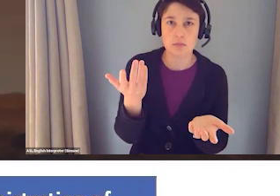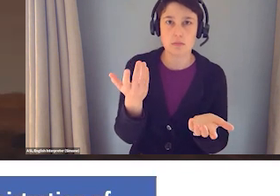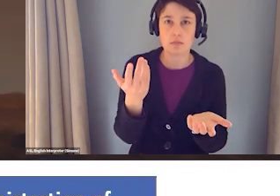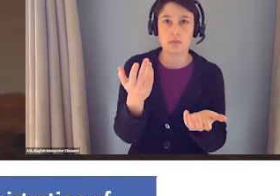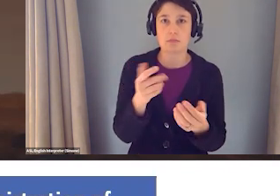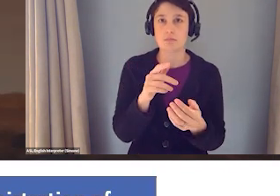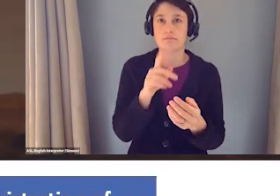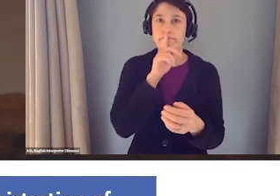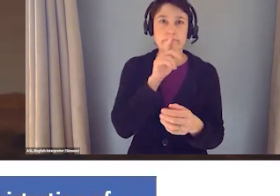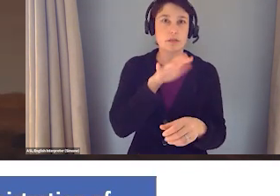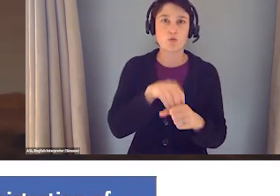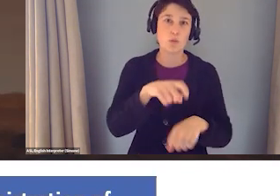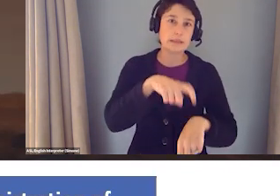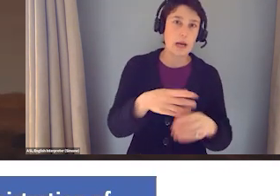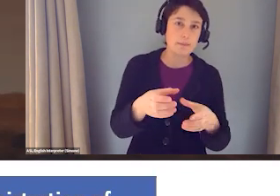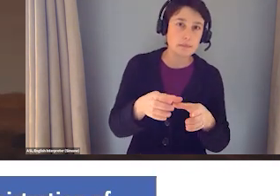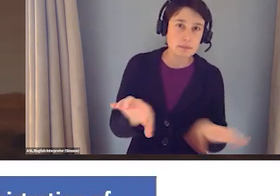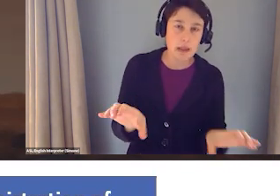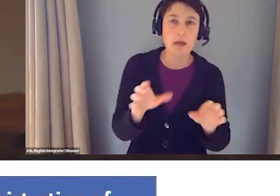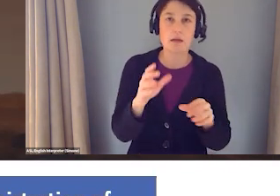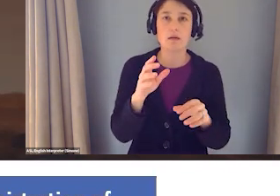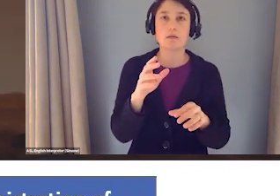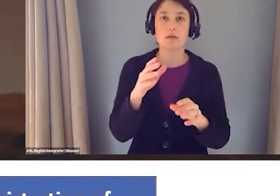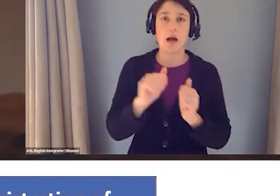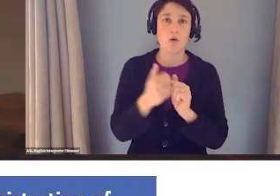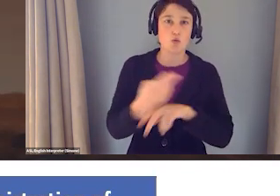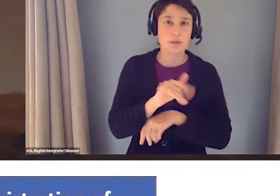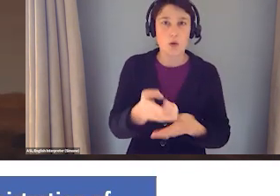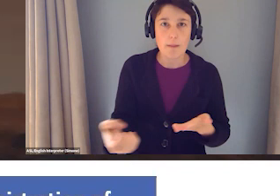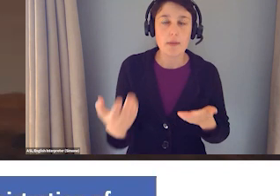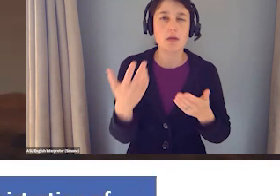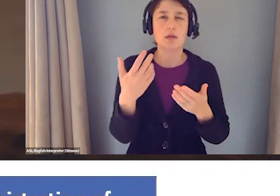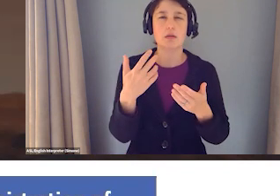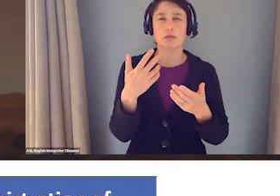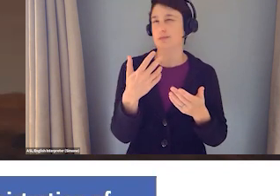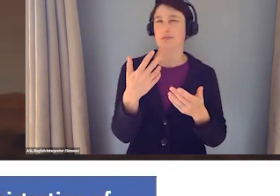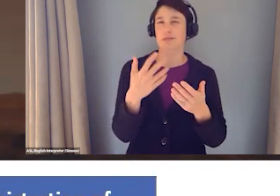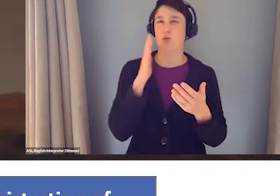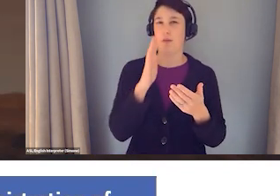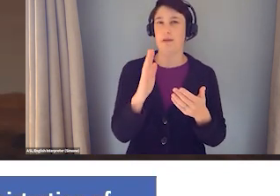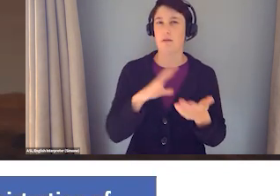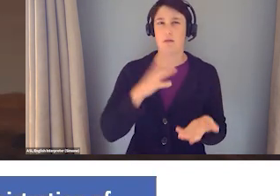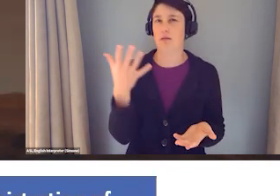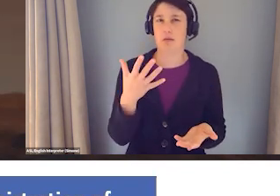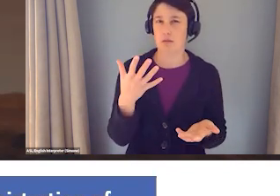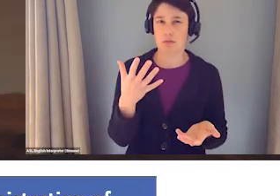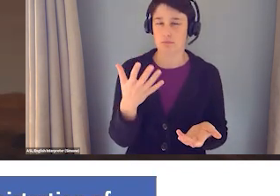for the machine, then it's going to be an issue. "Treat it consistently" is the next one.